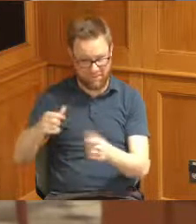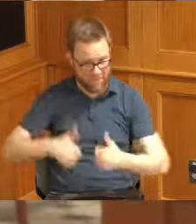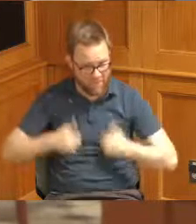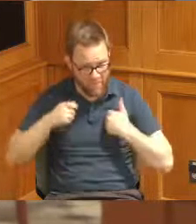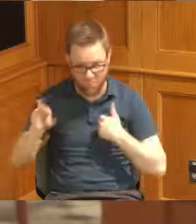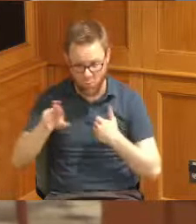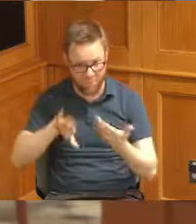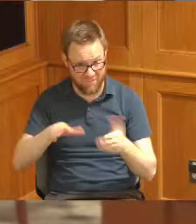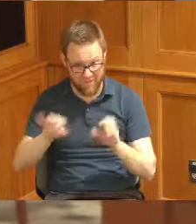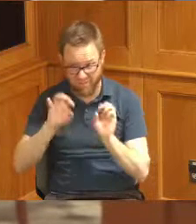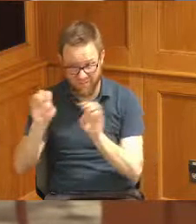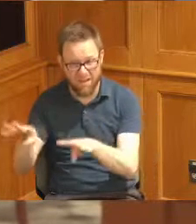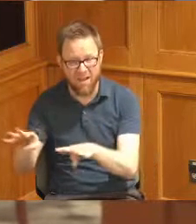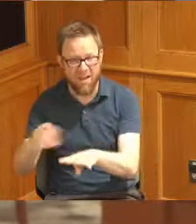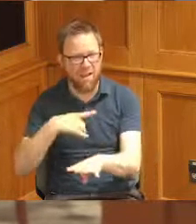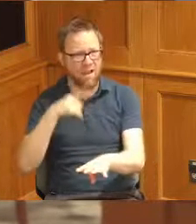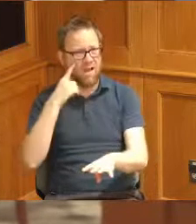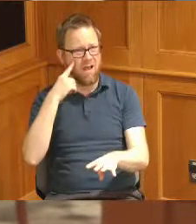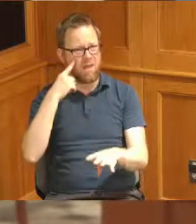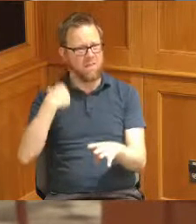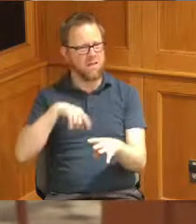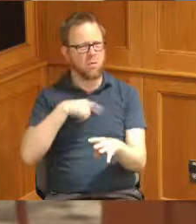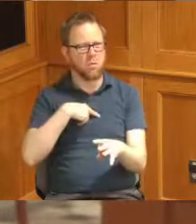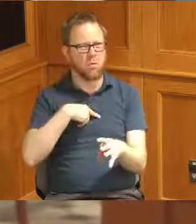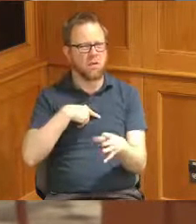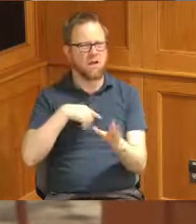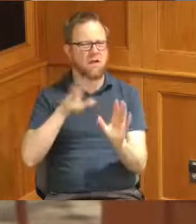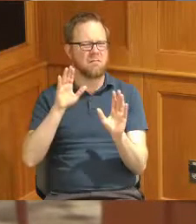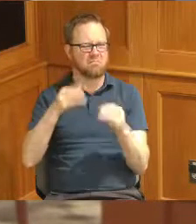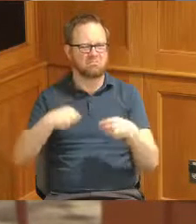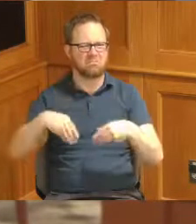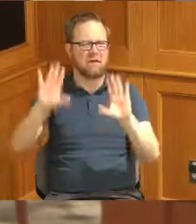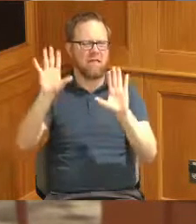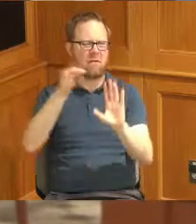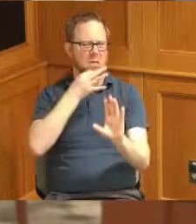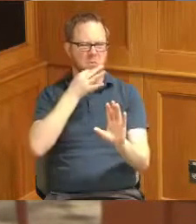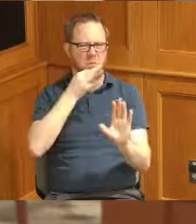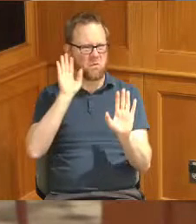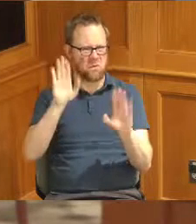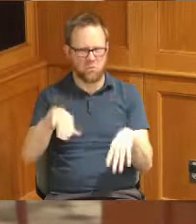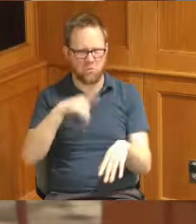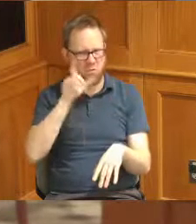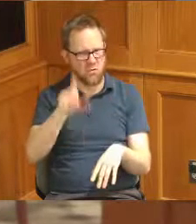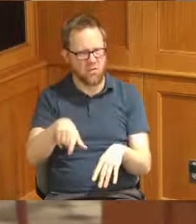but I think we folded a little bit too soon and I don't think there's a lot being told truthfully